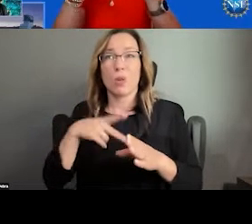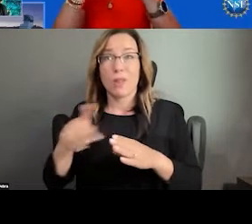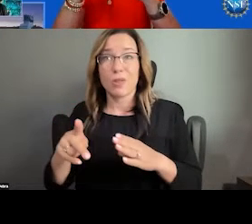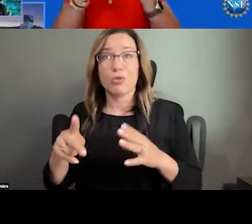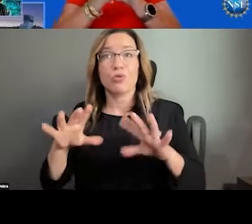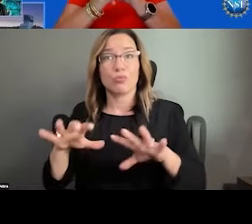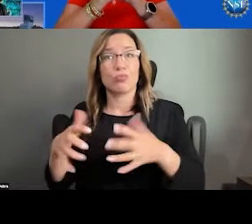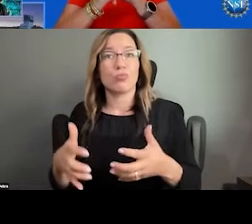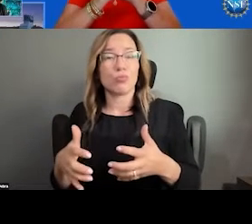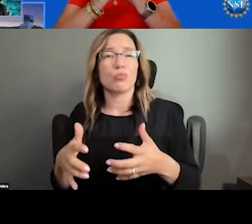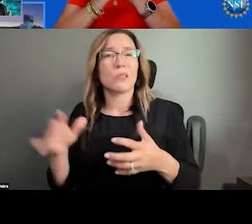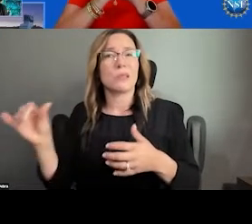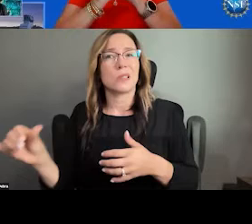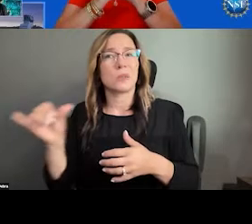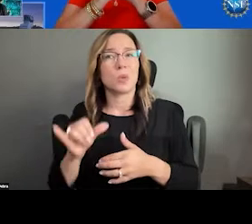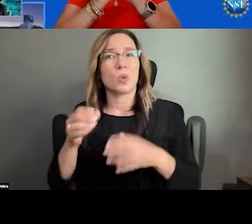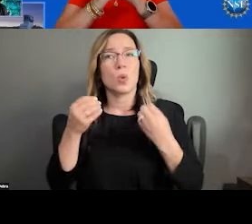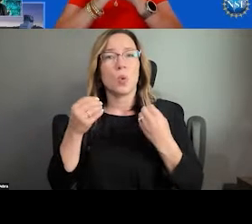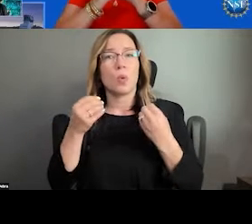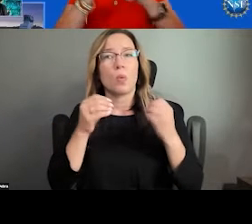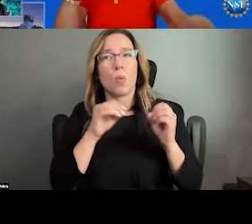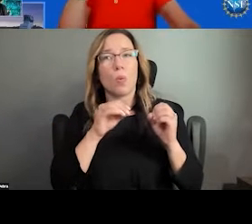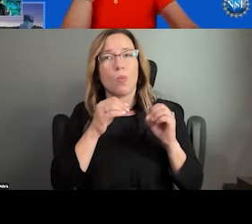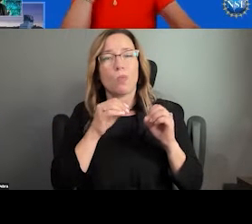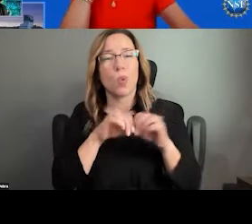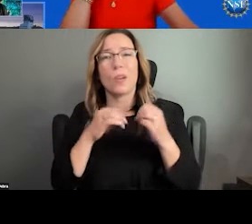and similar organizations of that type.